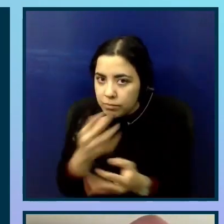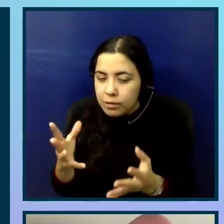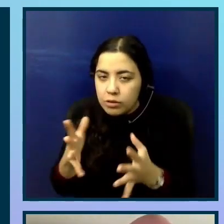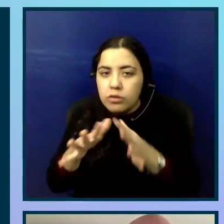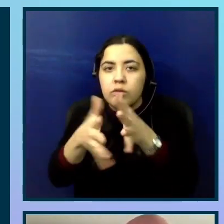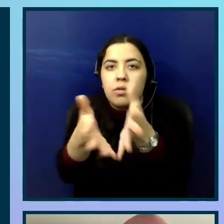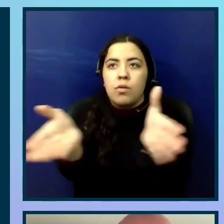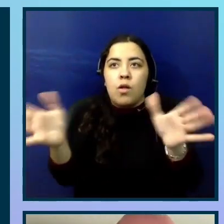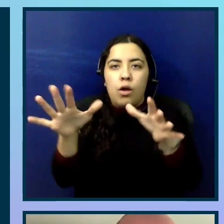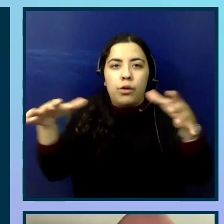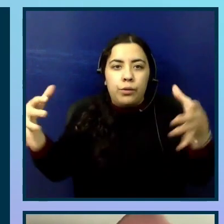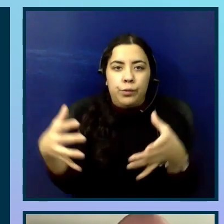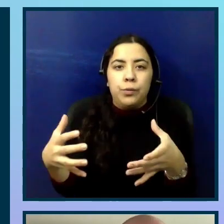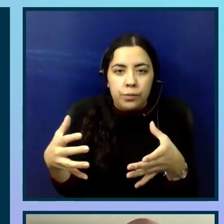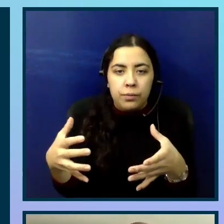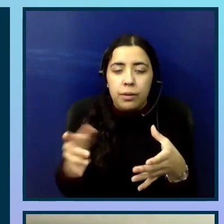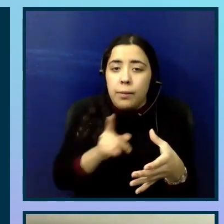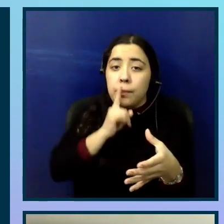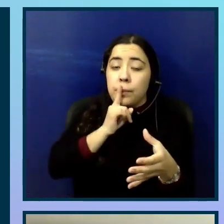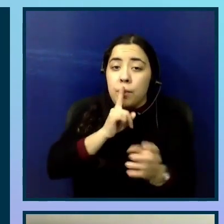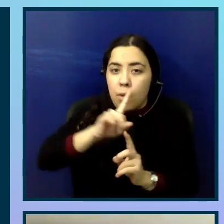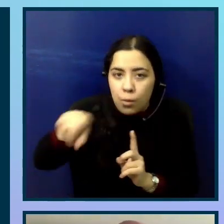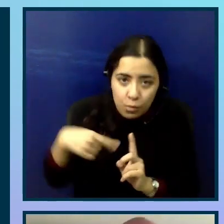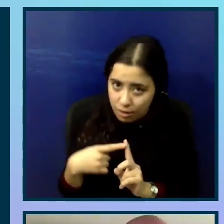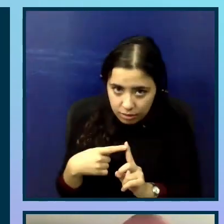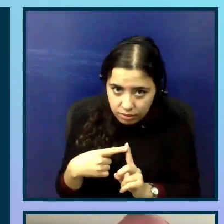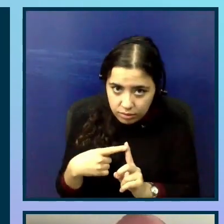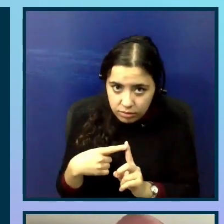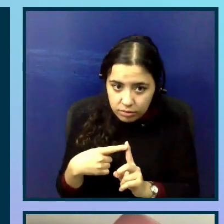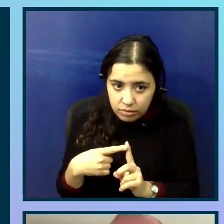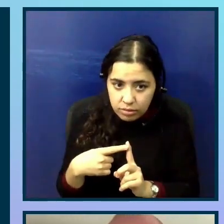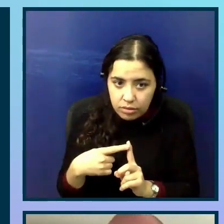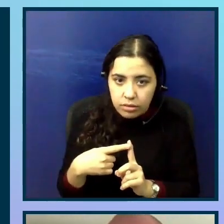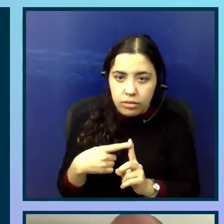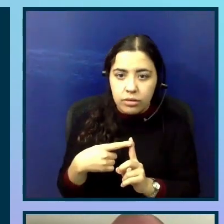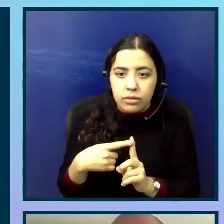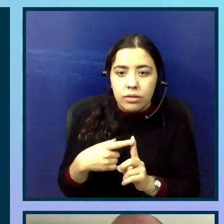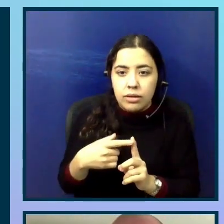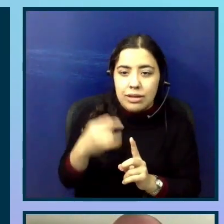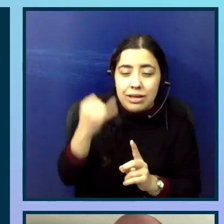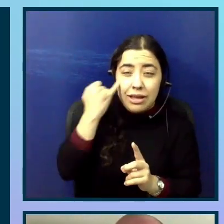And you're not saying exactly when you collected it, because you might know where they are. There are other pieces of data that can be added.